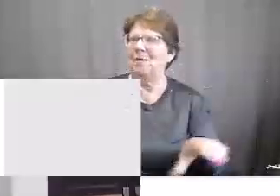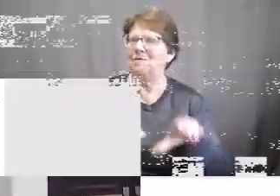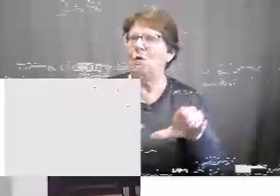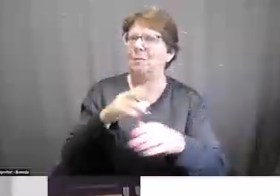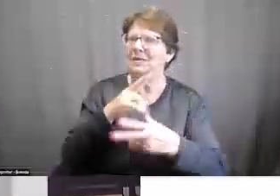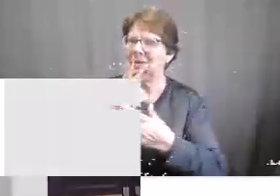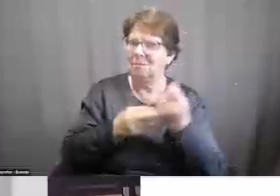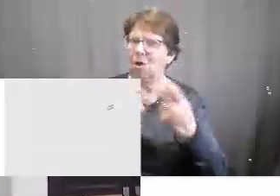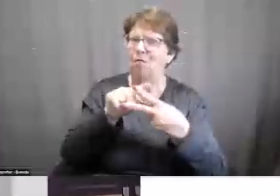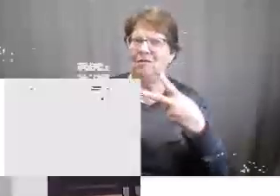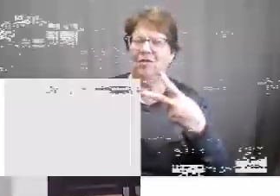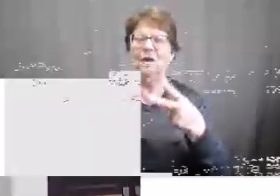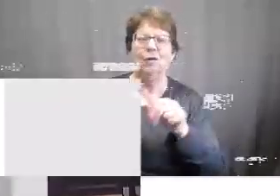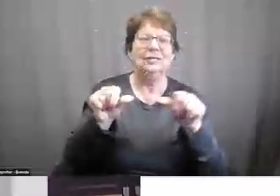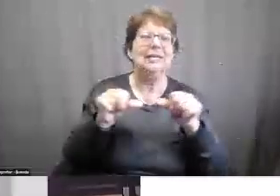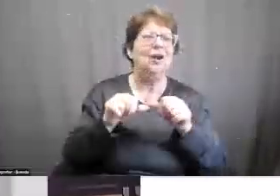Boardroom: Let's go to the next slide, please.